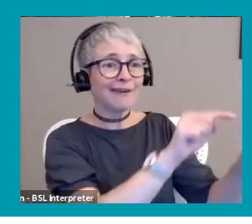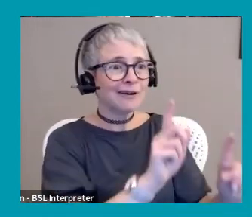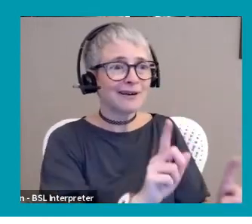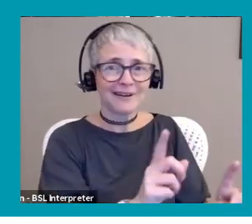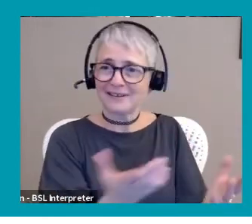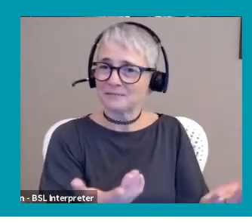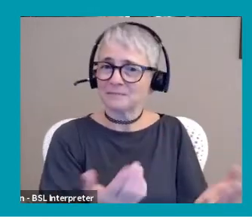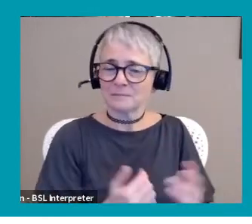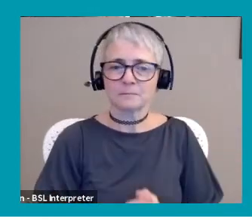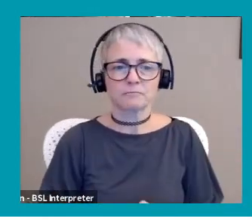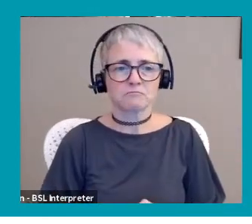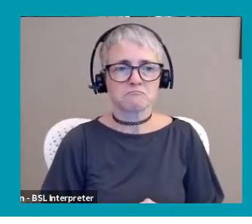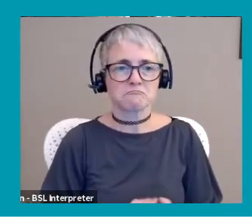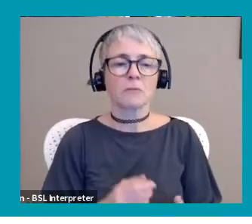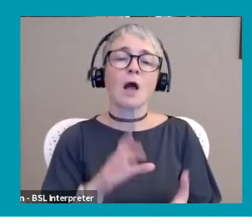Do searches, it's a big search engine.